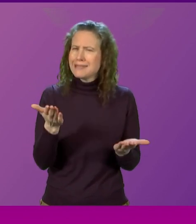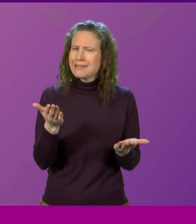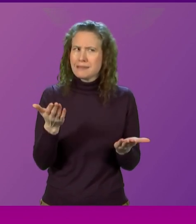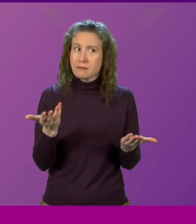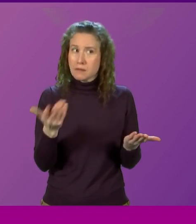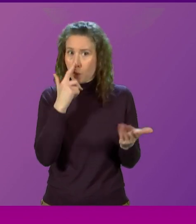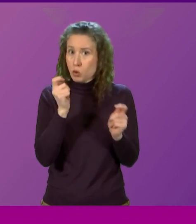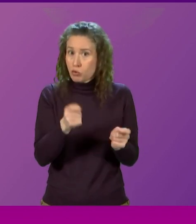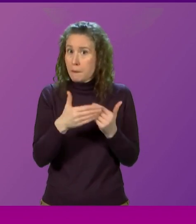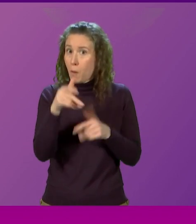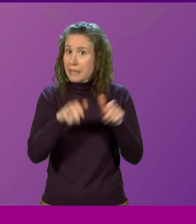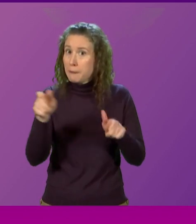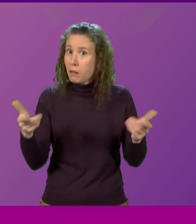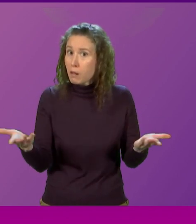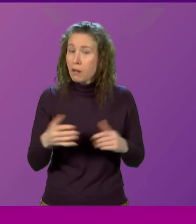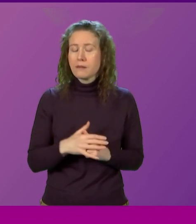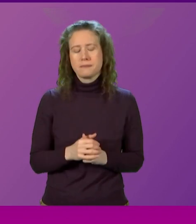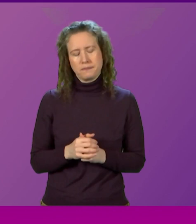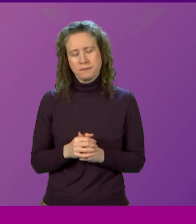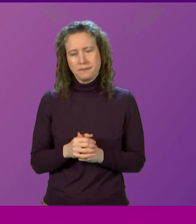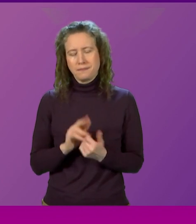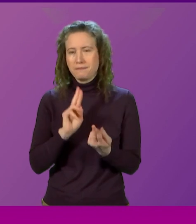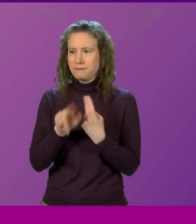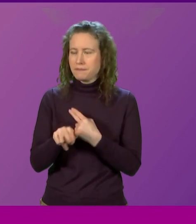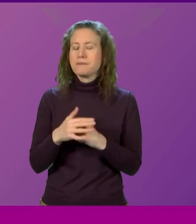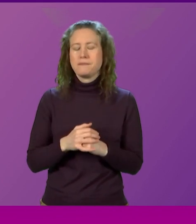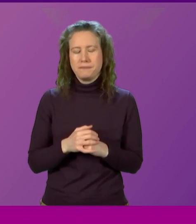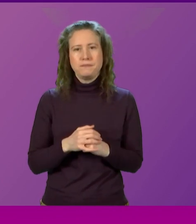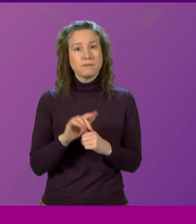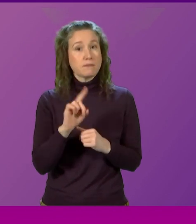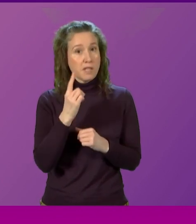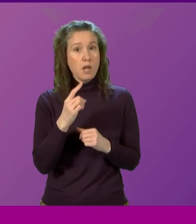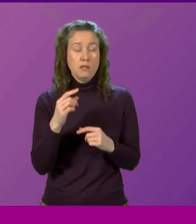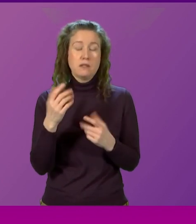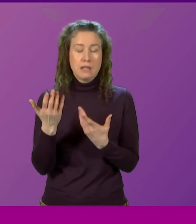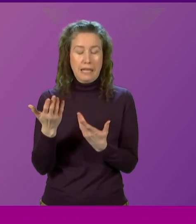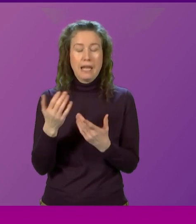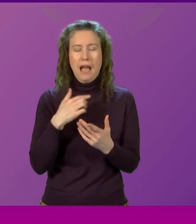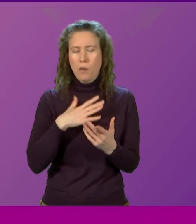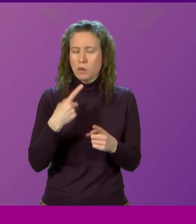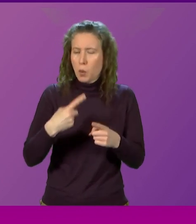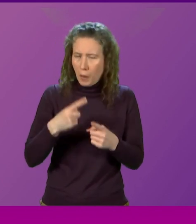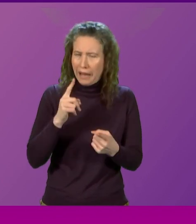I will go through all those points as quickly as I can.